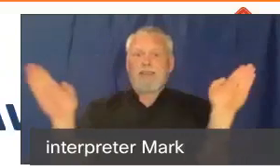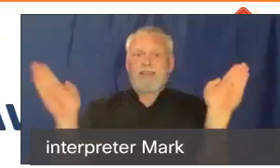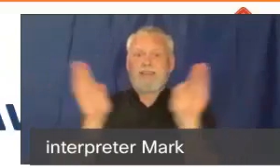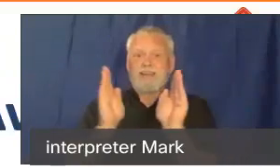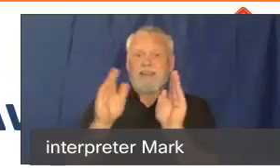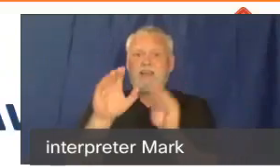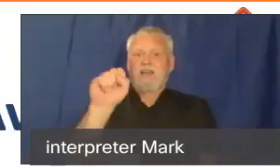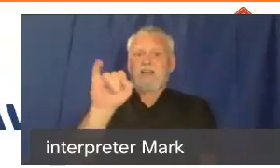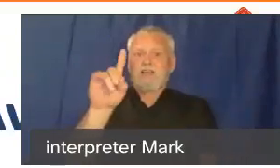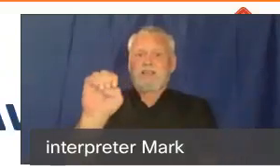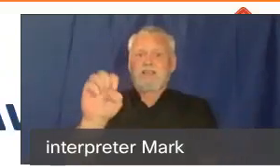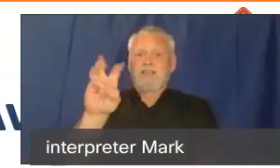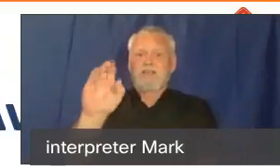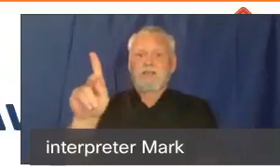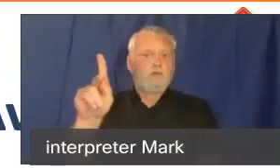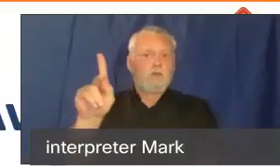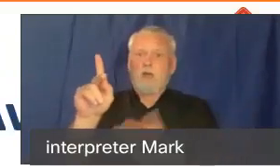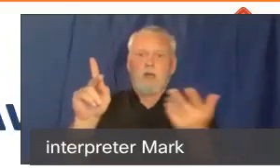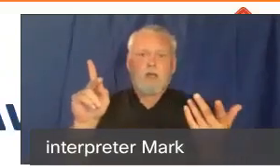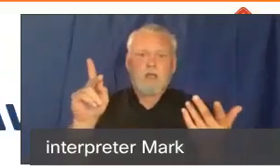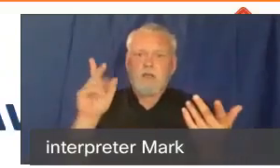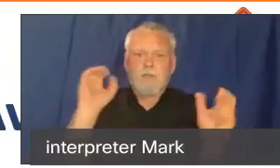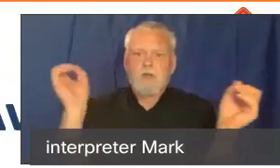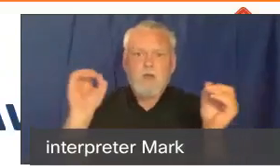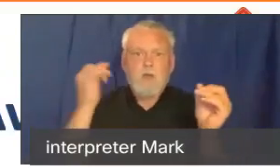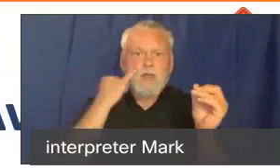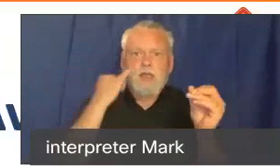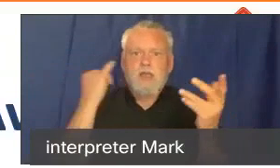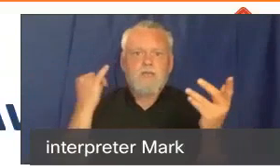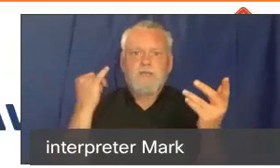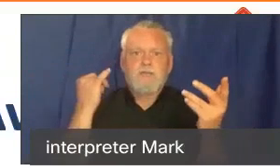There will be nowhere for them to go if, in fact, you know, there are.